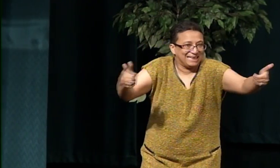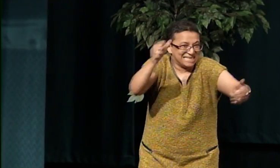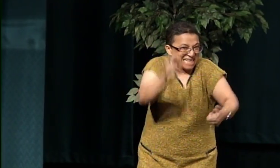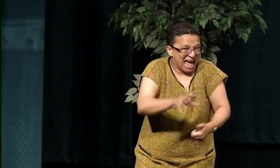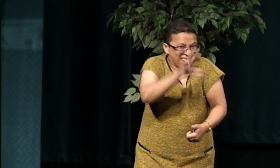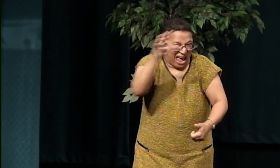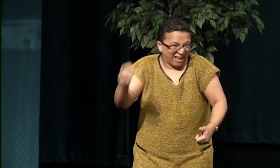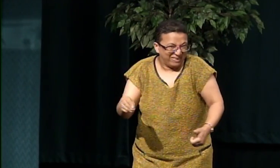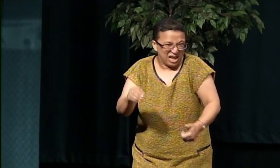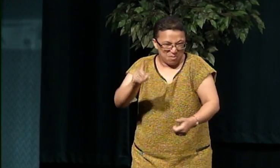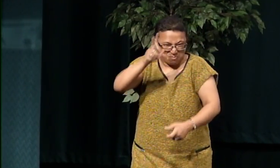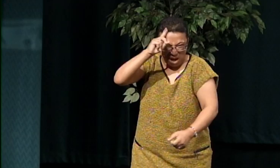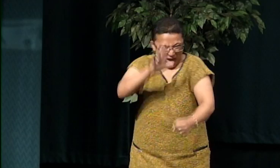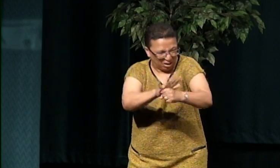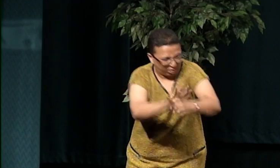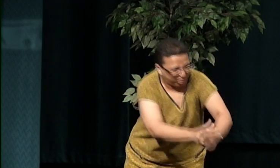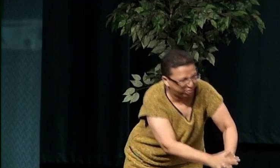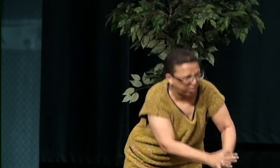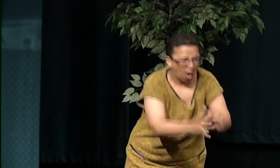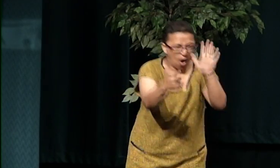Remember I was coming from Apartheid where black people